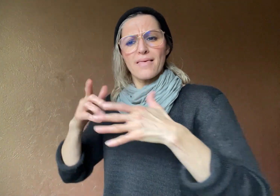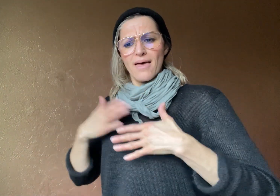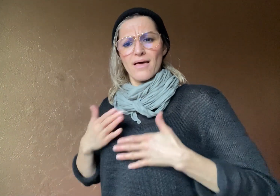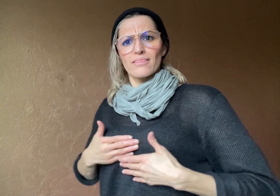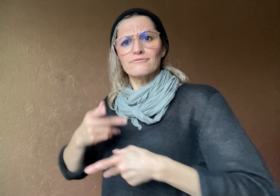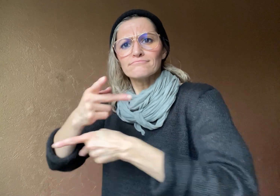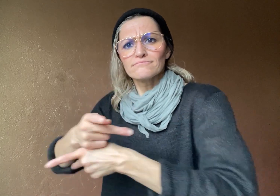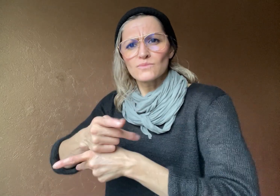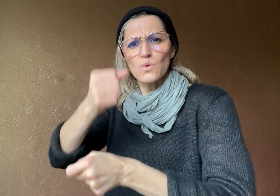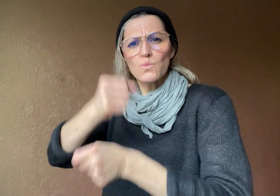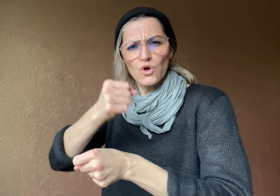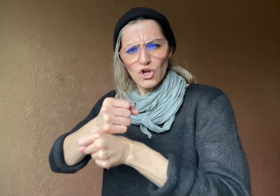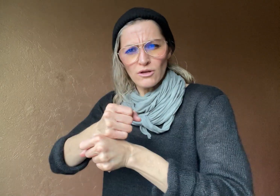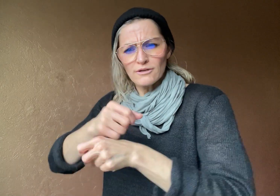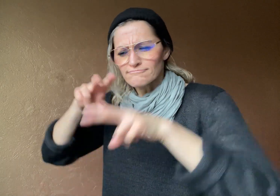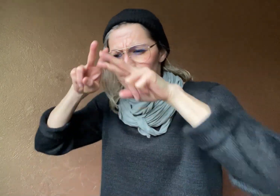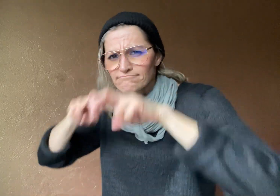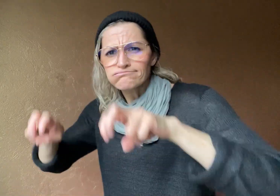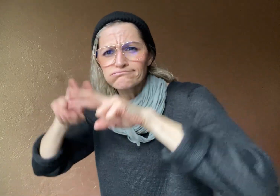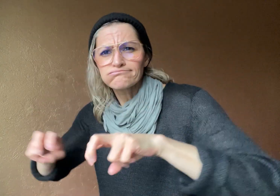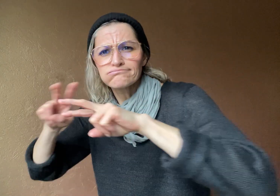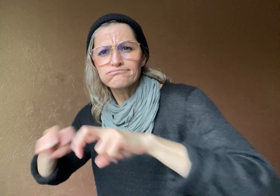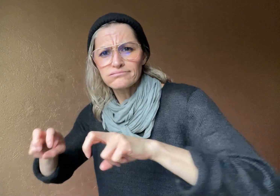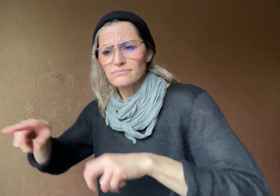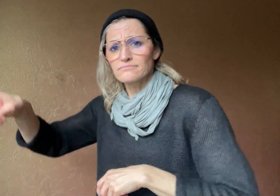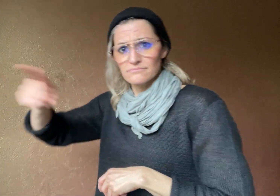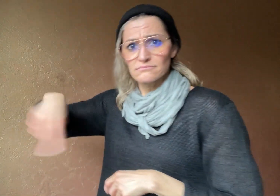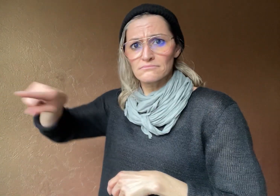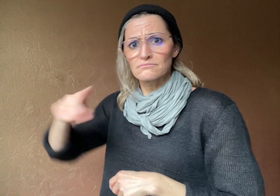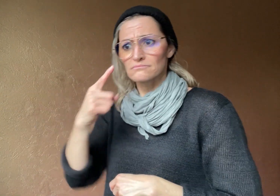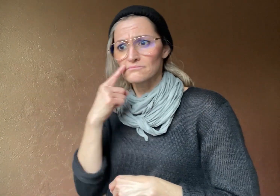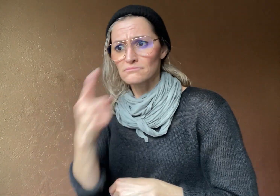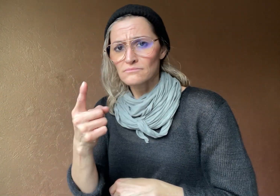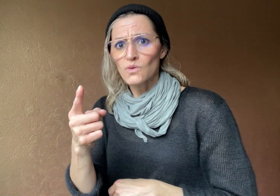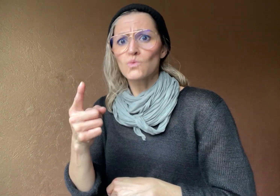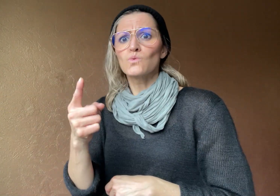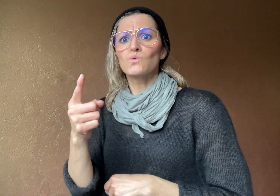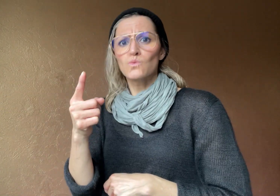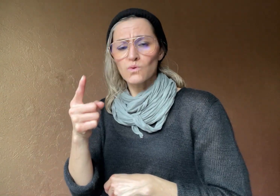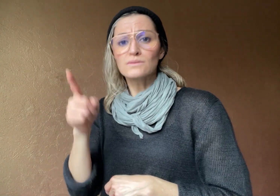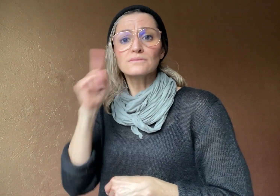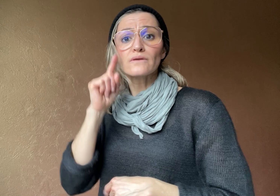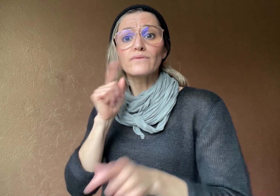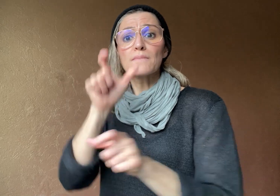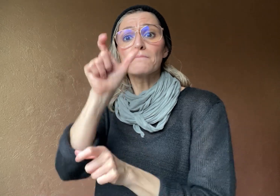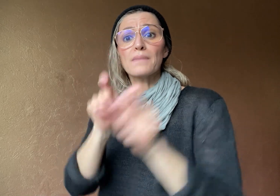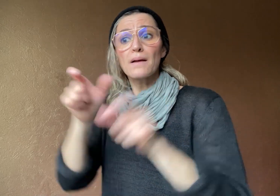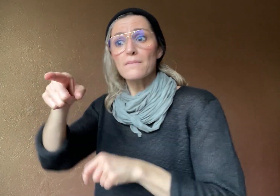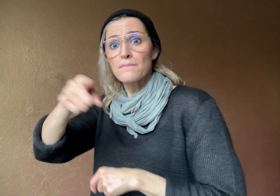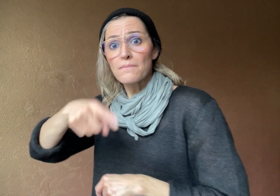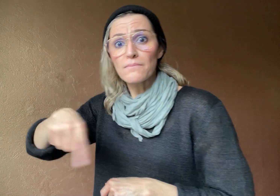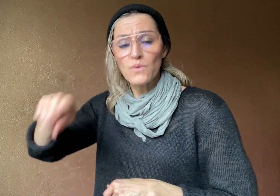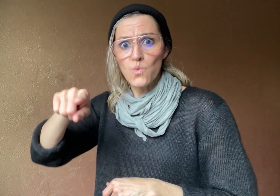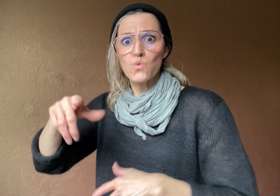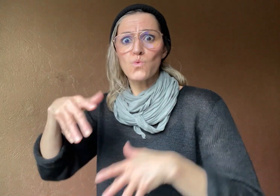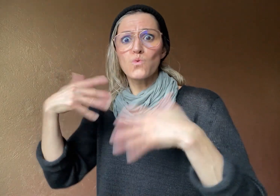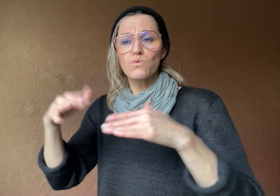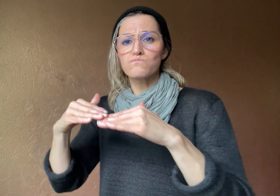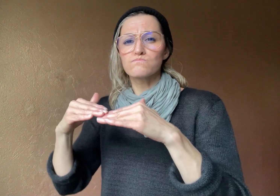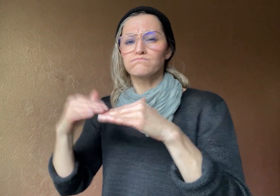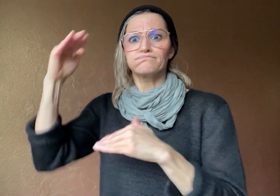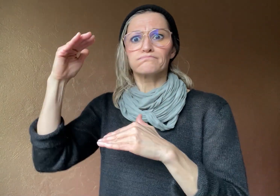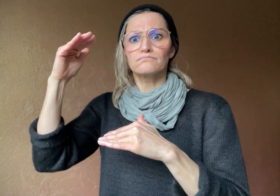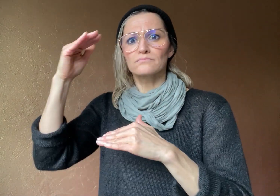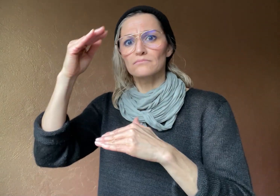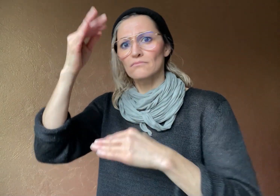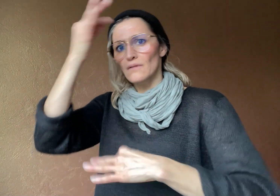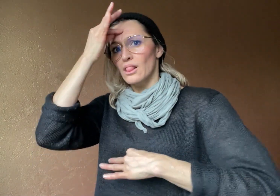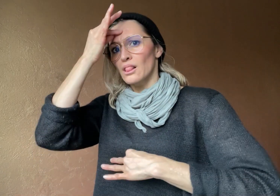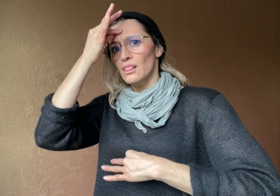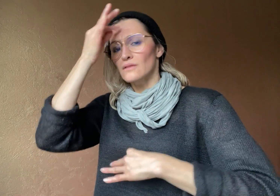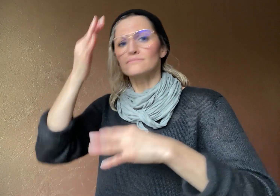a group of healthcare researchers discovered that Deaf people are